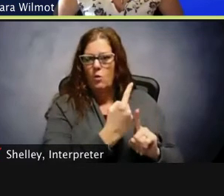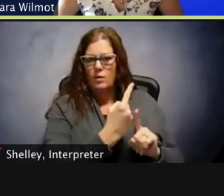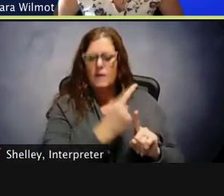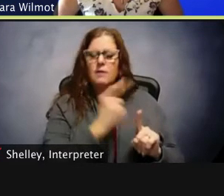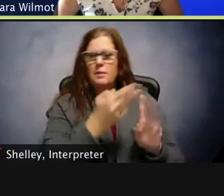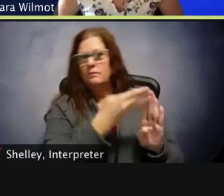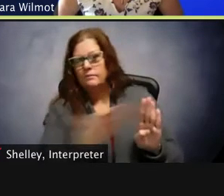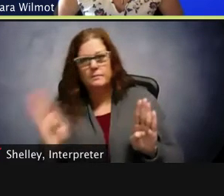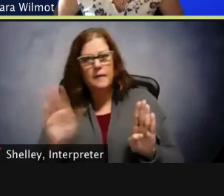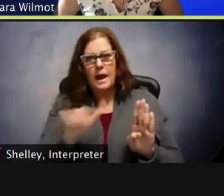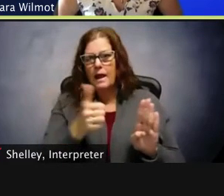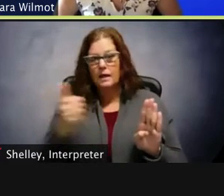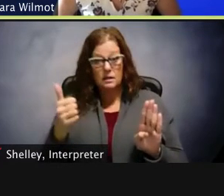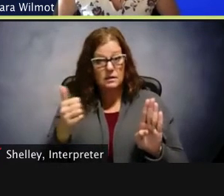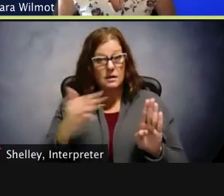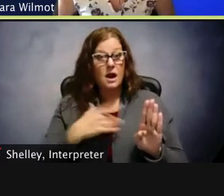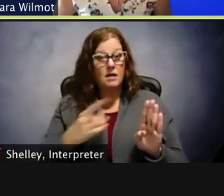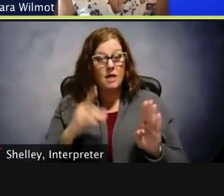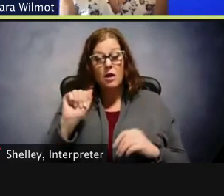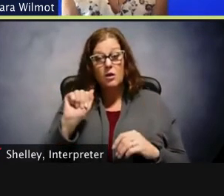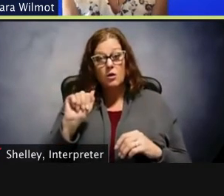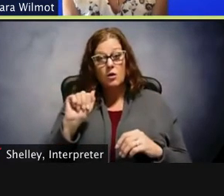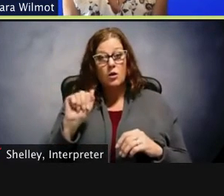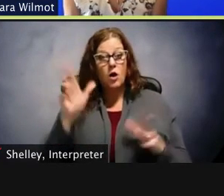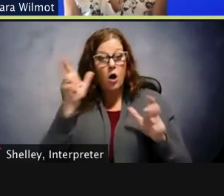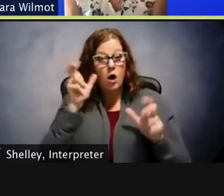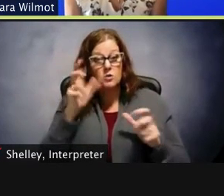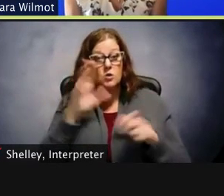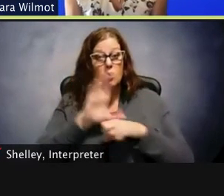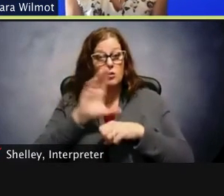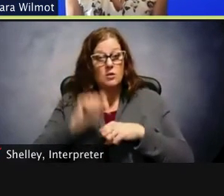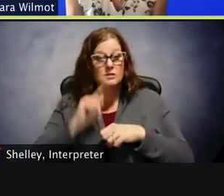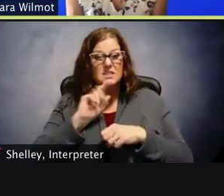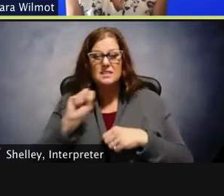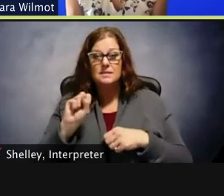I really like the Auditory Consultant Resource Network (ACRN) SCALES to remind me we need to